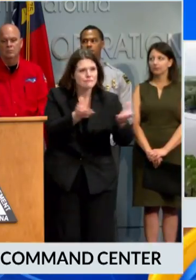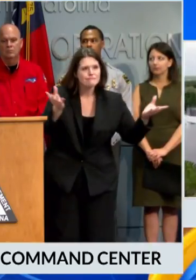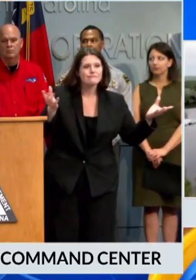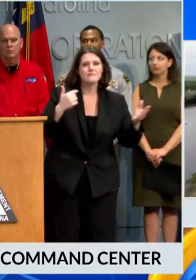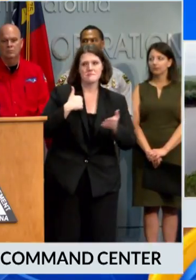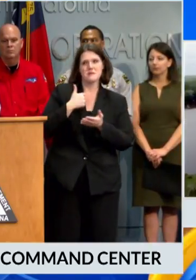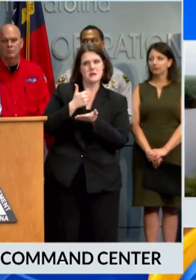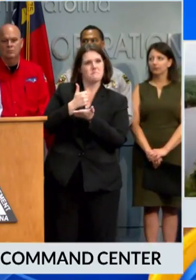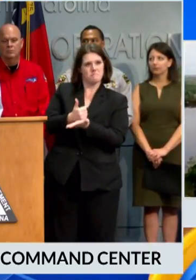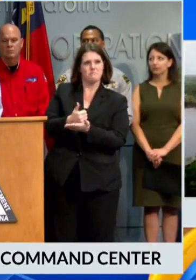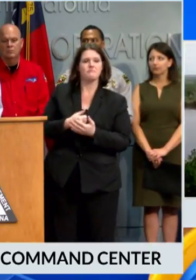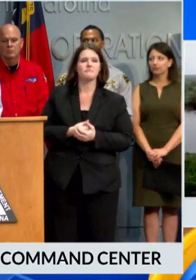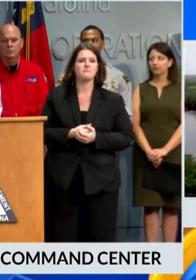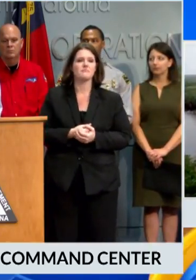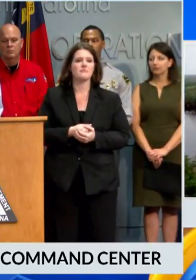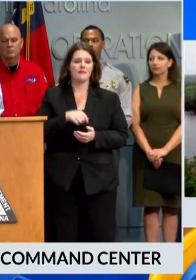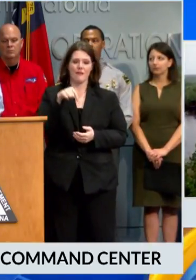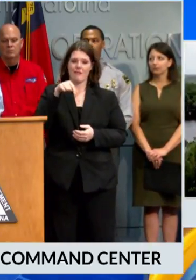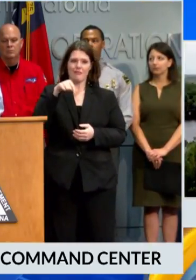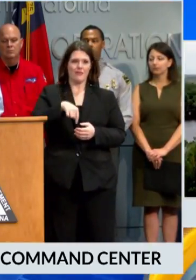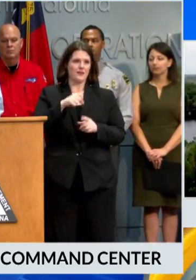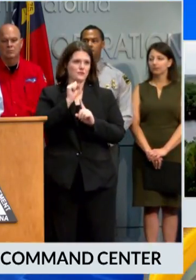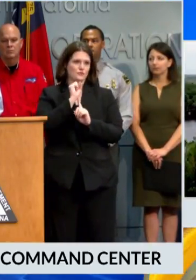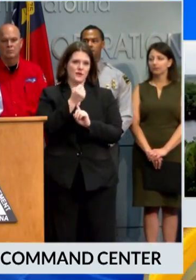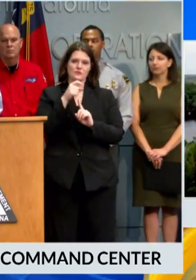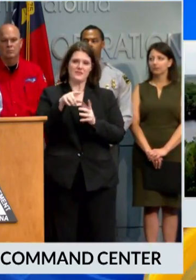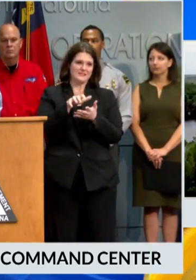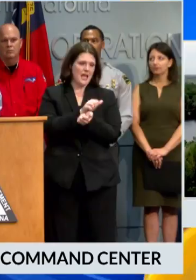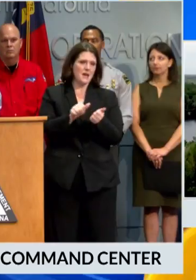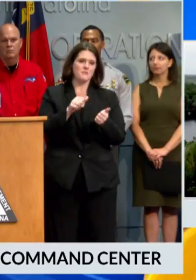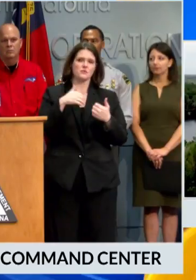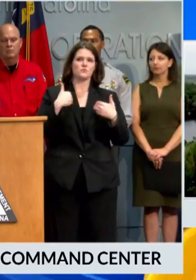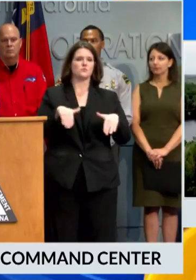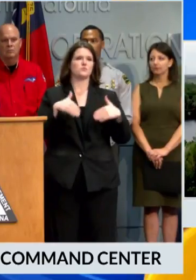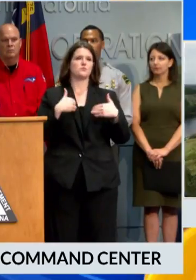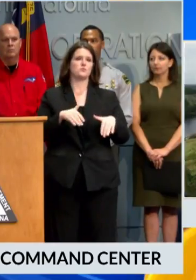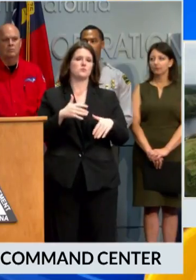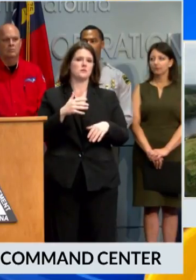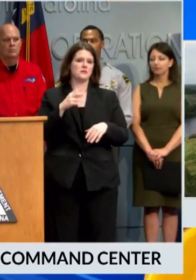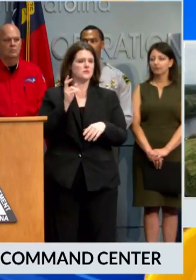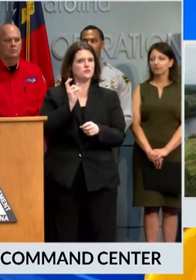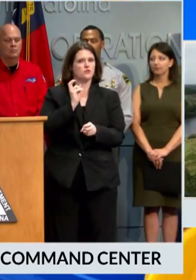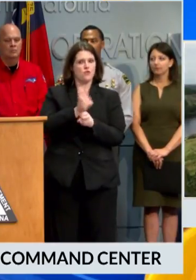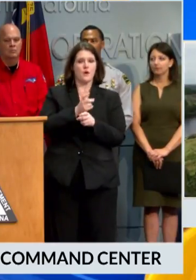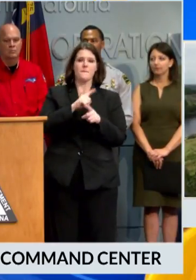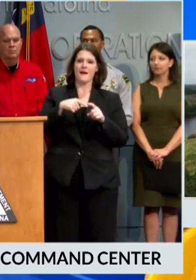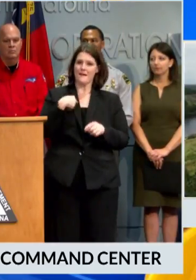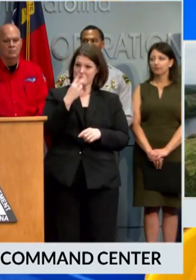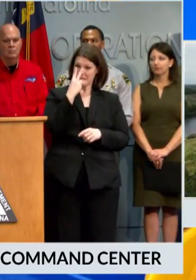I JOINED THE BAPTIST MEN AS THEY HEADED OUT HOT MEALS TO PEOPLE IN NEED.